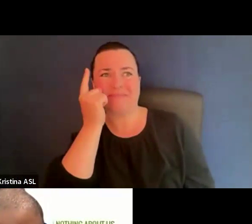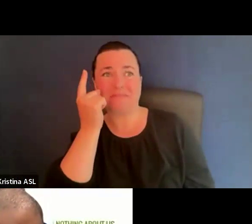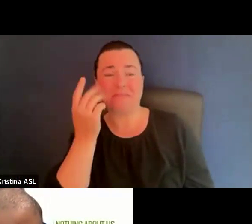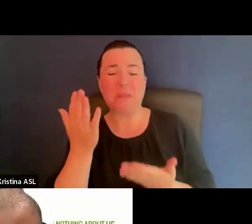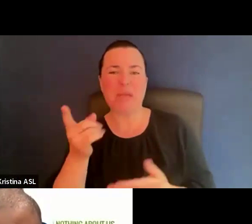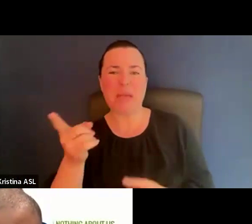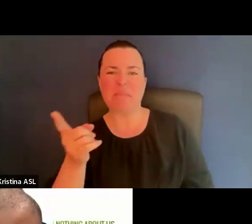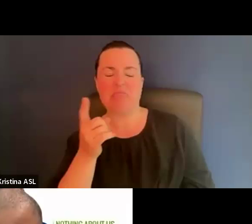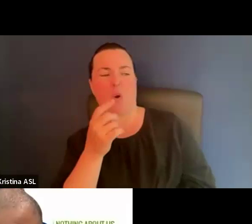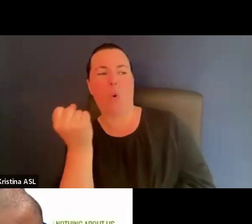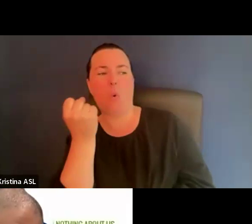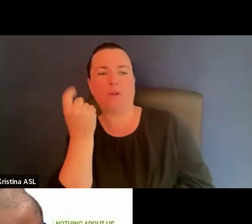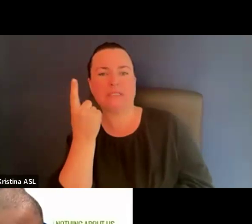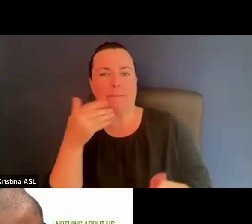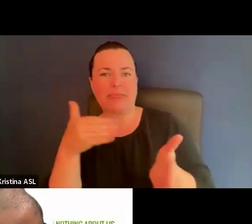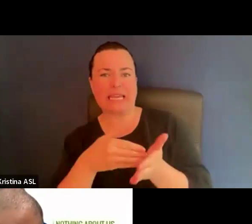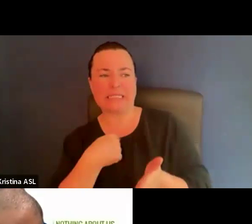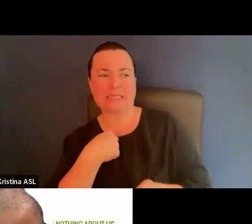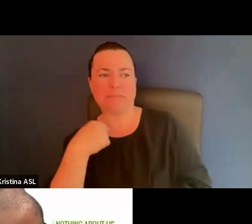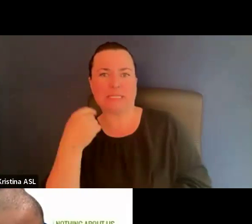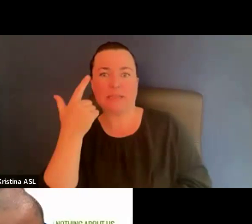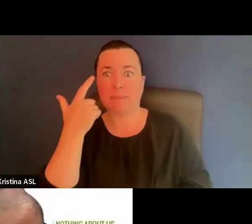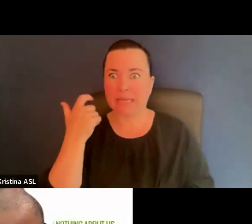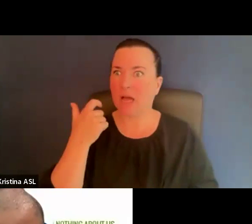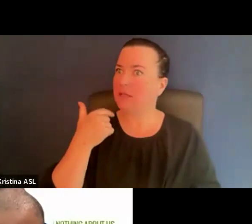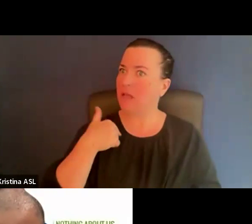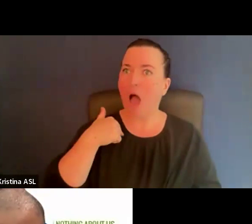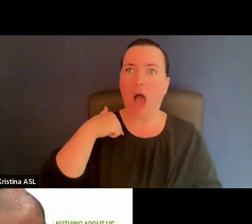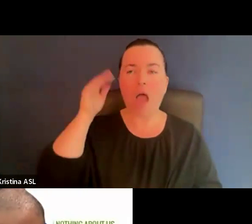because oh, I dare to look out for myself